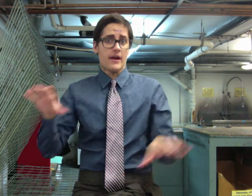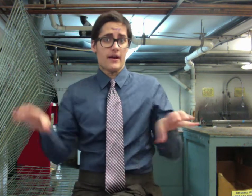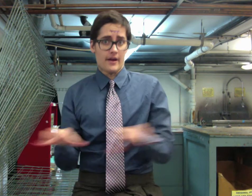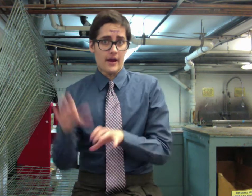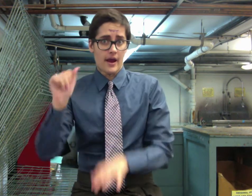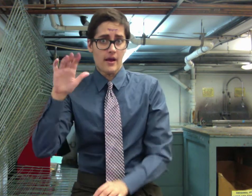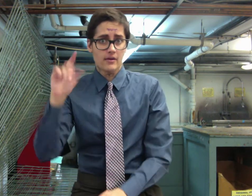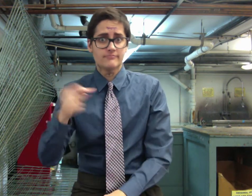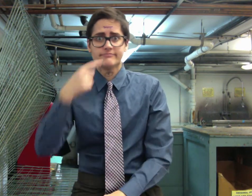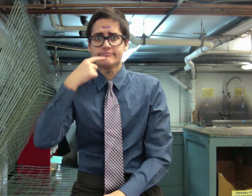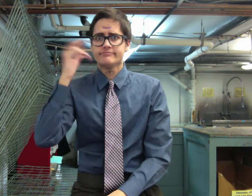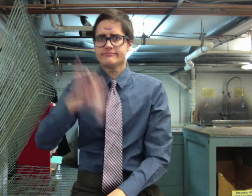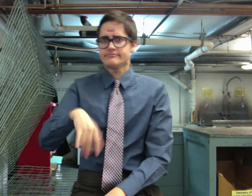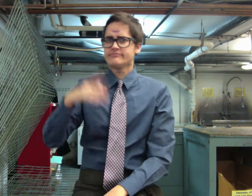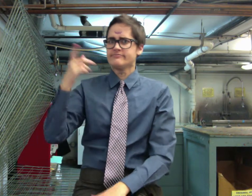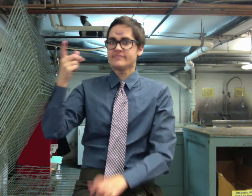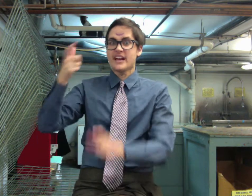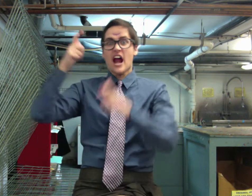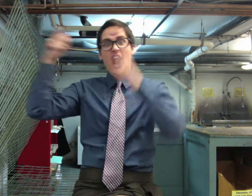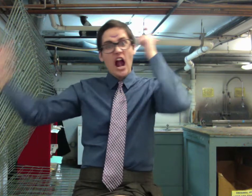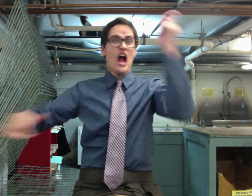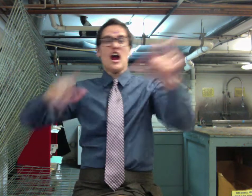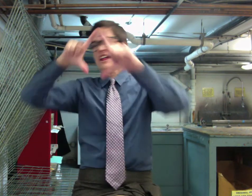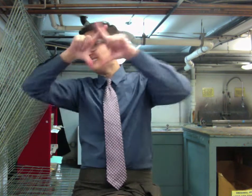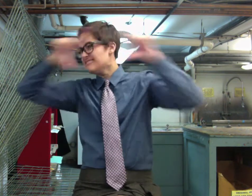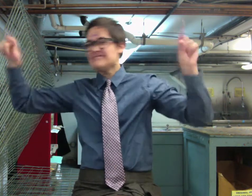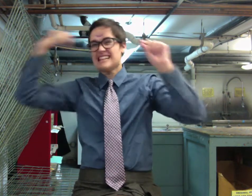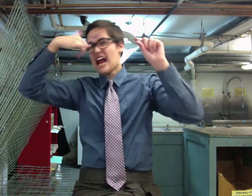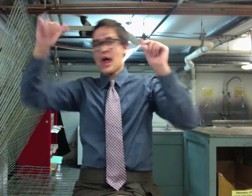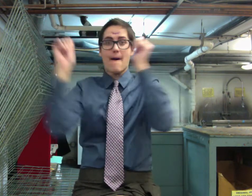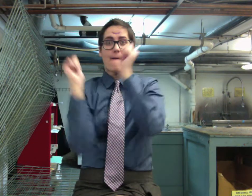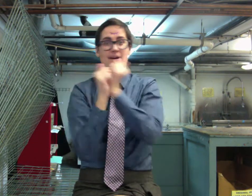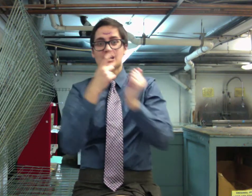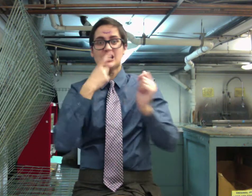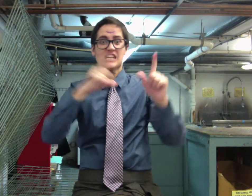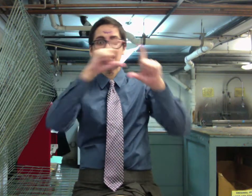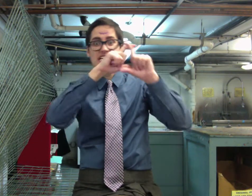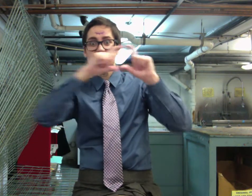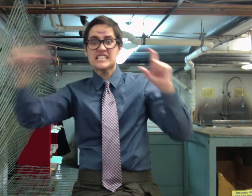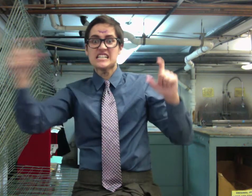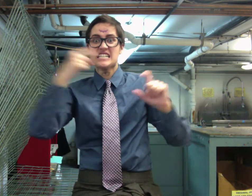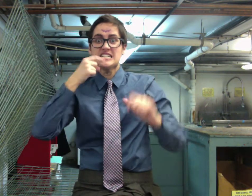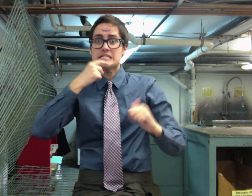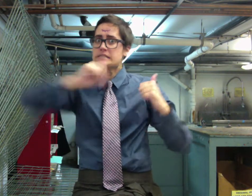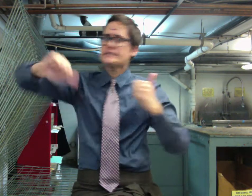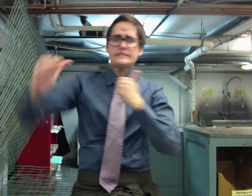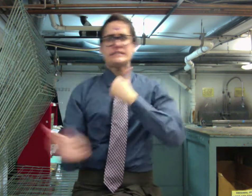measure claimed that the large, yellow emblem and red lettering that spelled out,